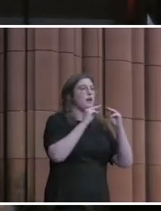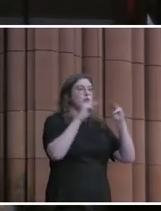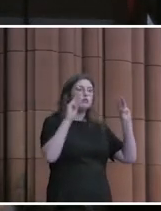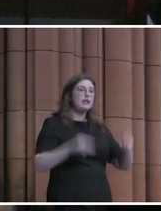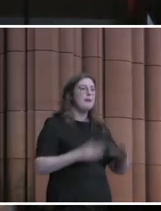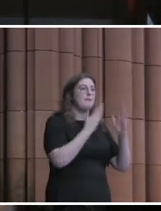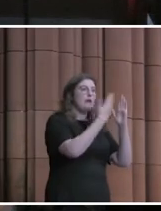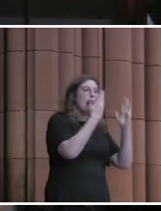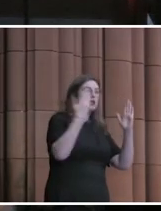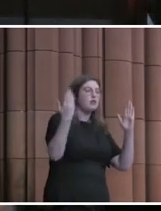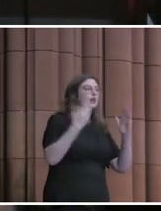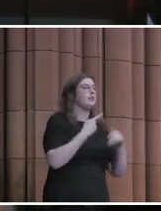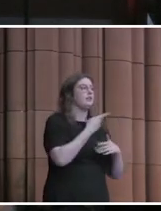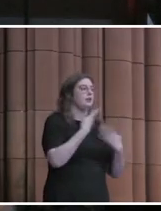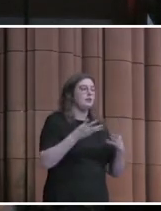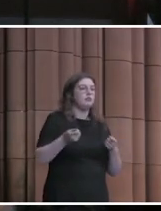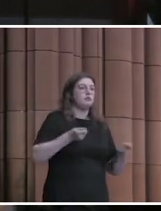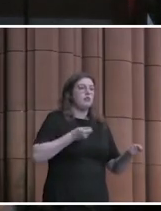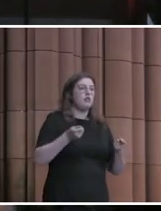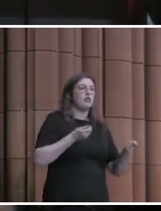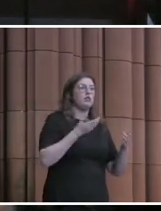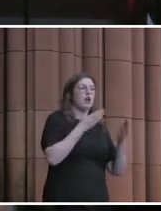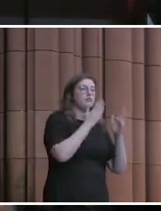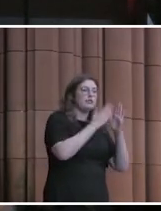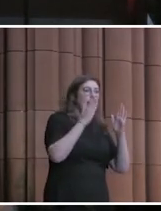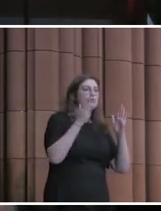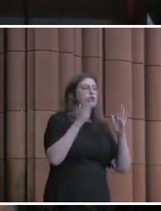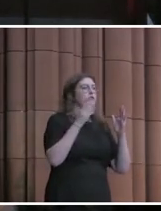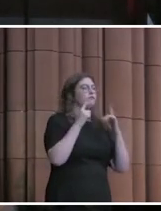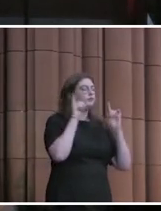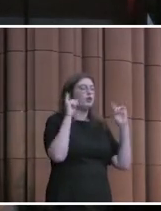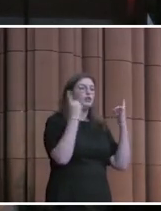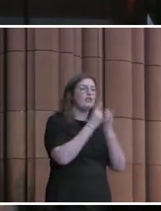He was a director of library and university collections at the university in Edinburgh